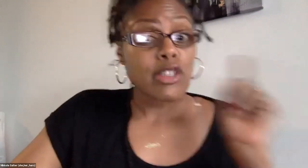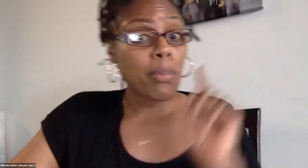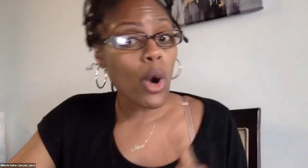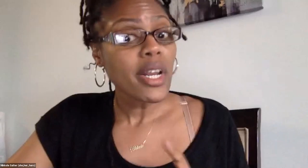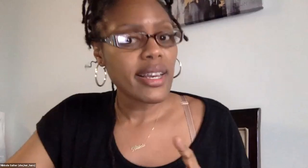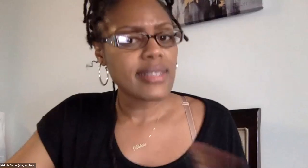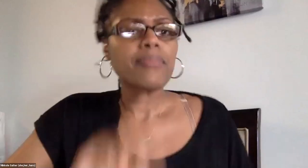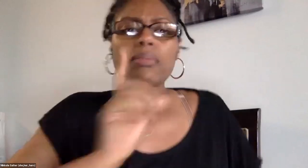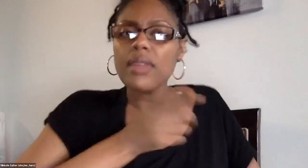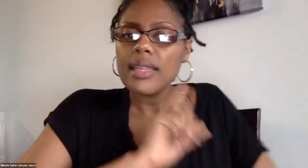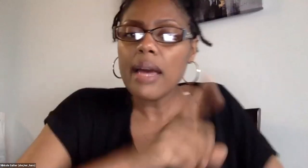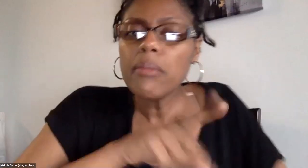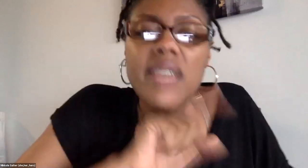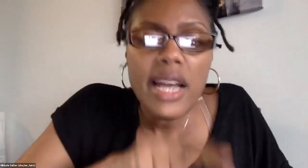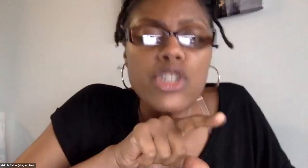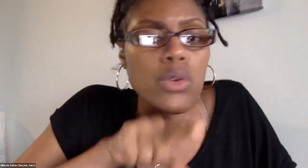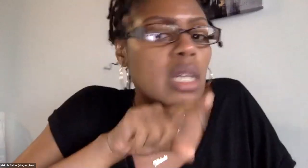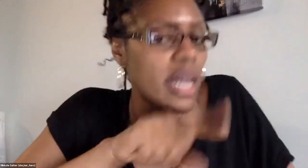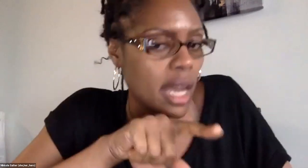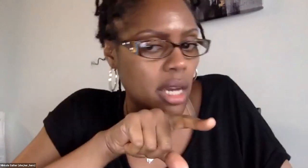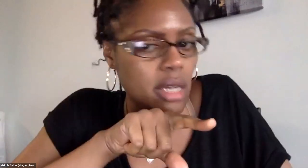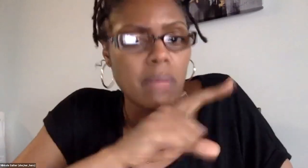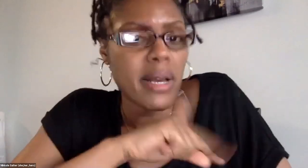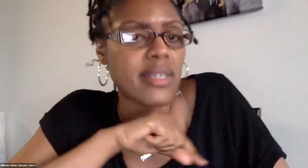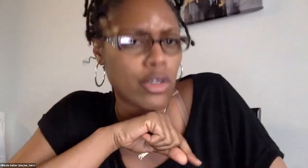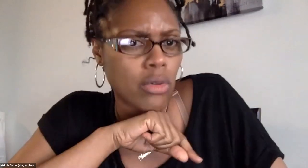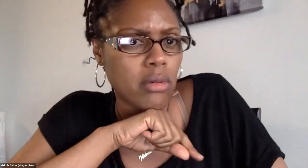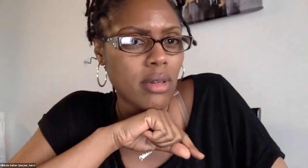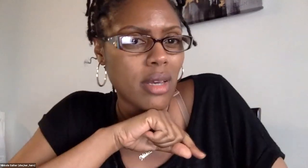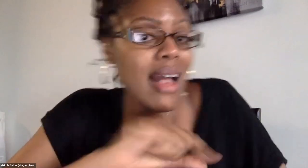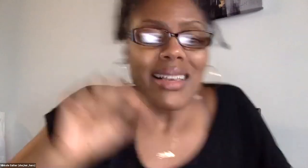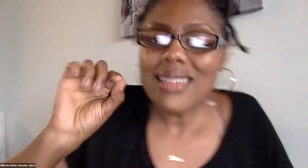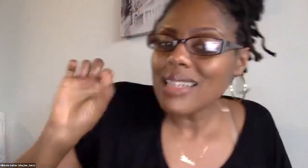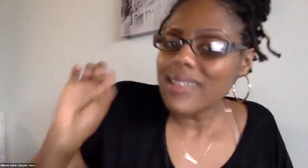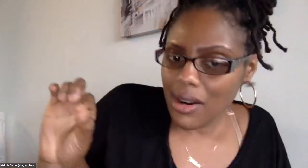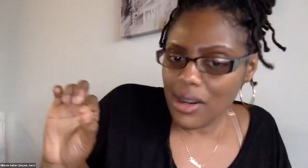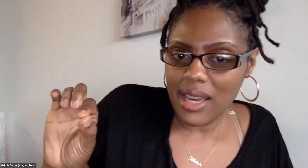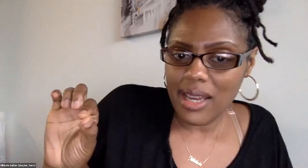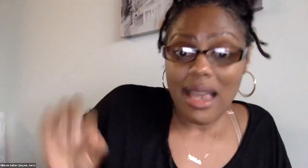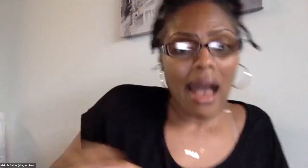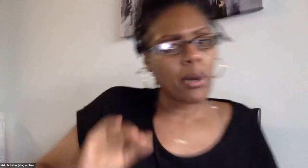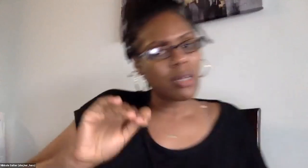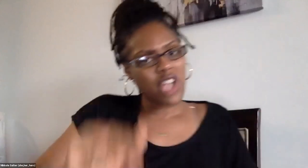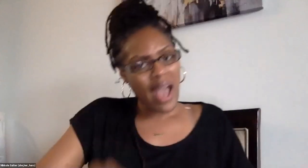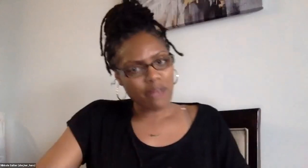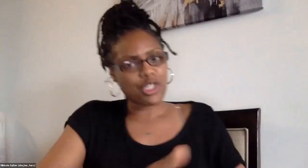Support is, "Let me text you the link to the bus schedule." Solidarity is, I pull up to your house,